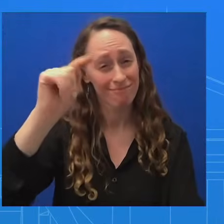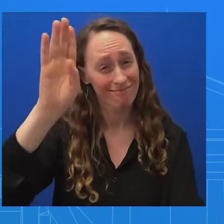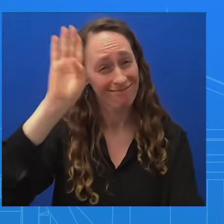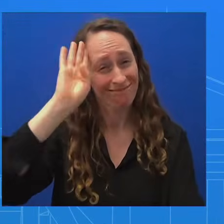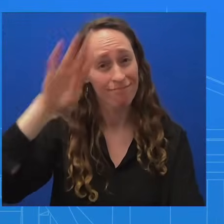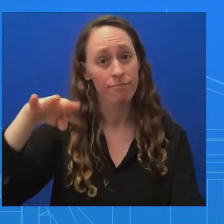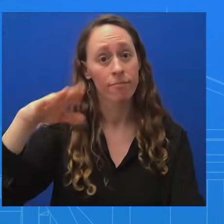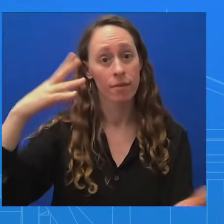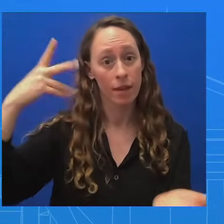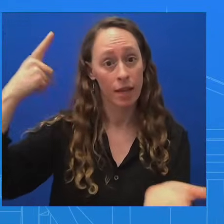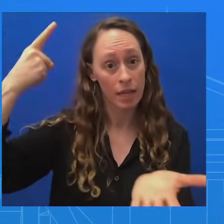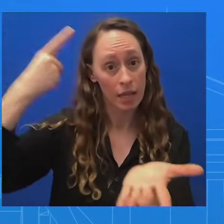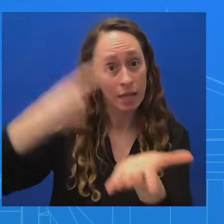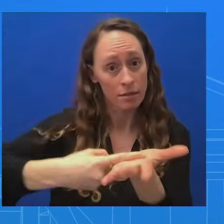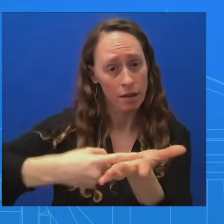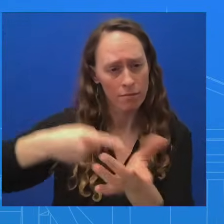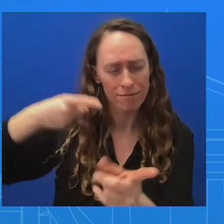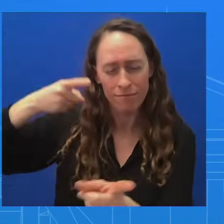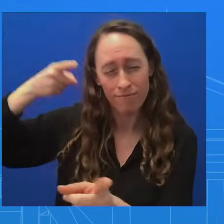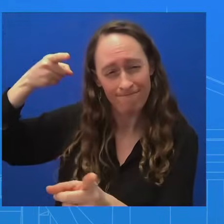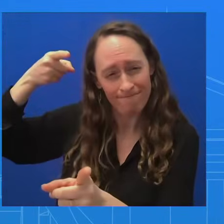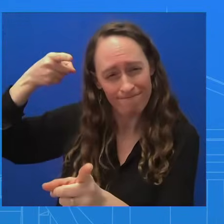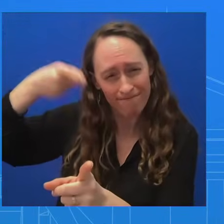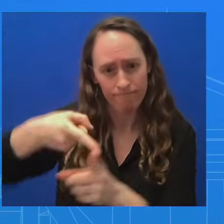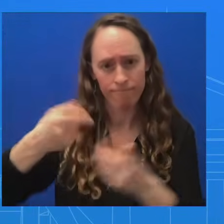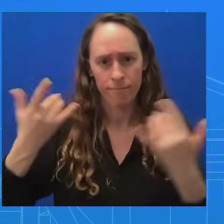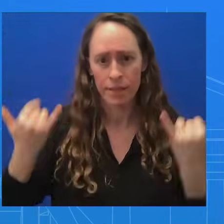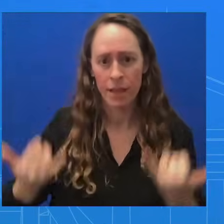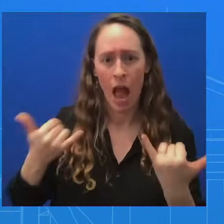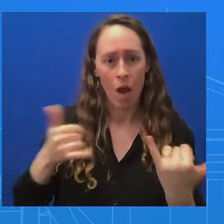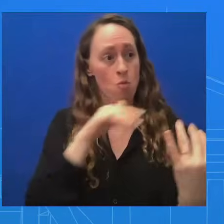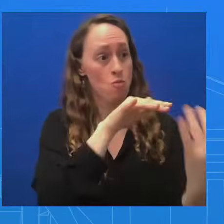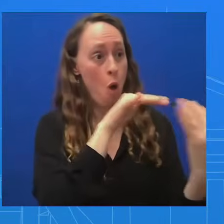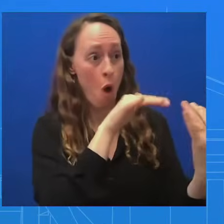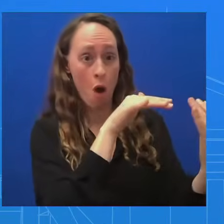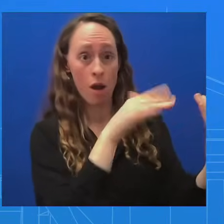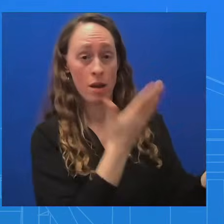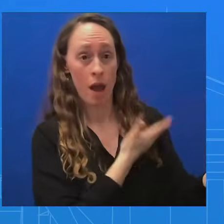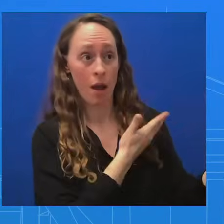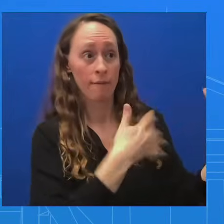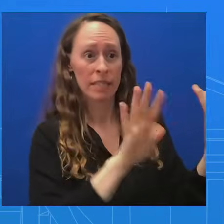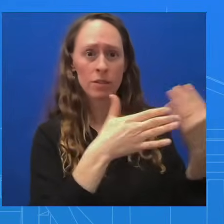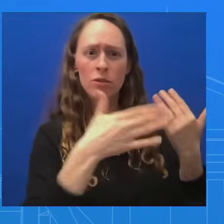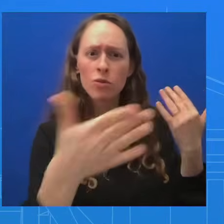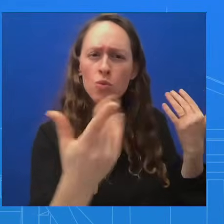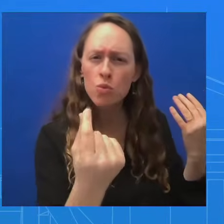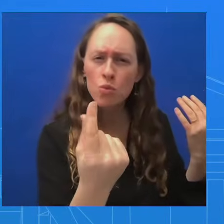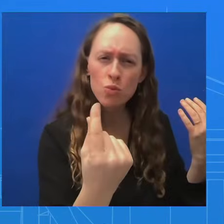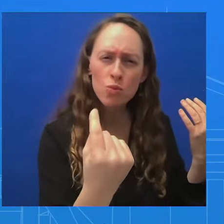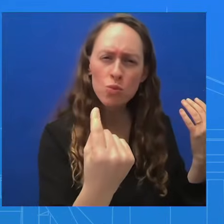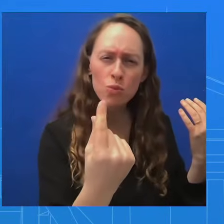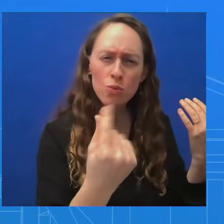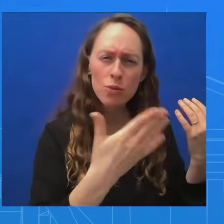and what that looks like and, yes, of course, our continued interest in a two-state solution. But it also has to do with humanitarian assistance, with getting the hostages released,